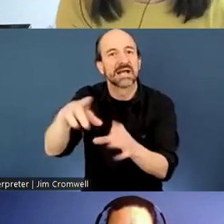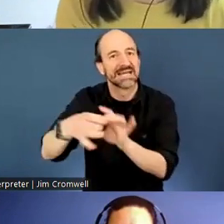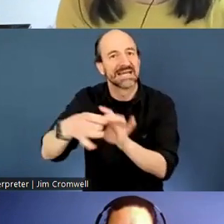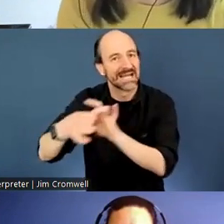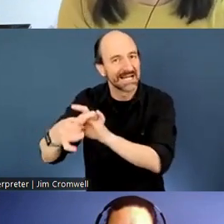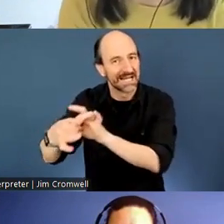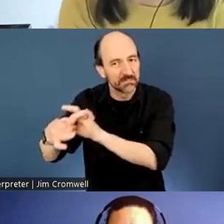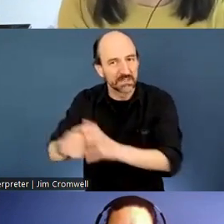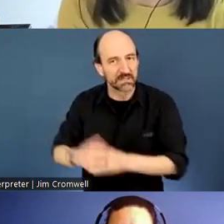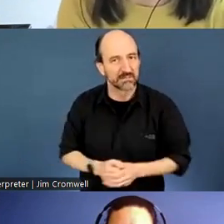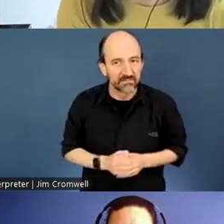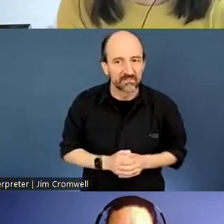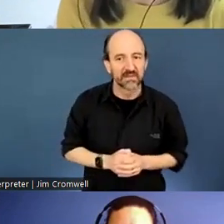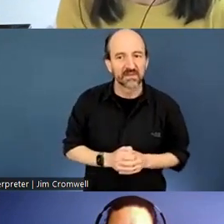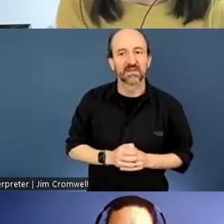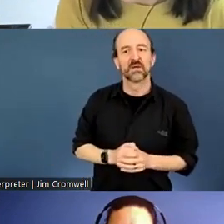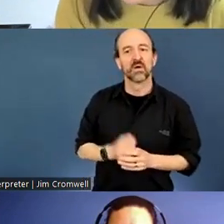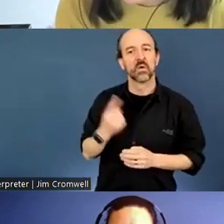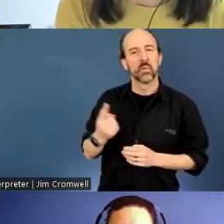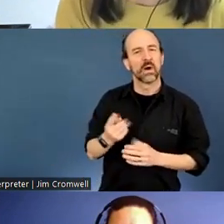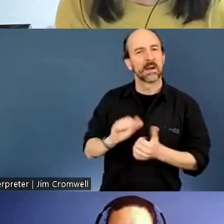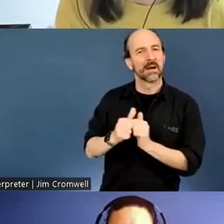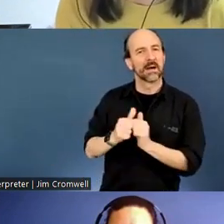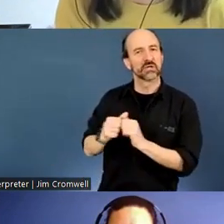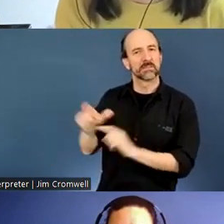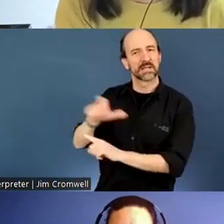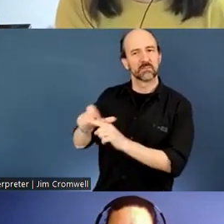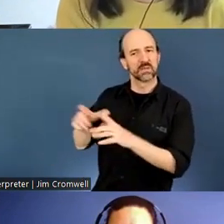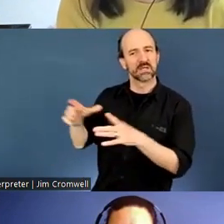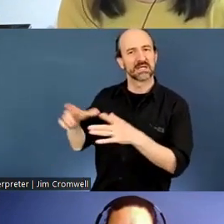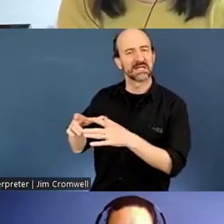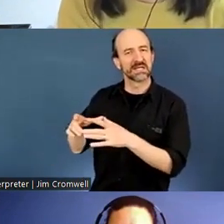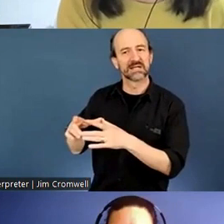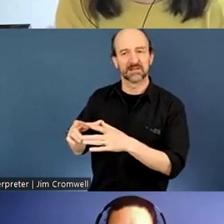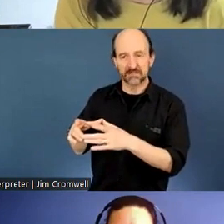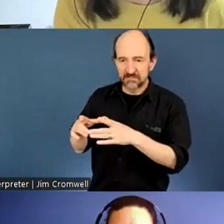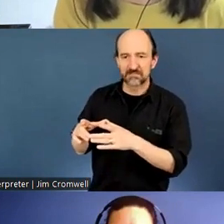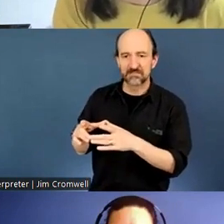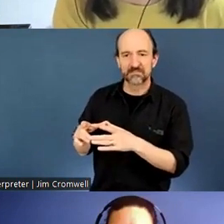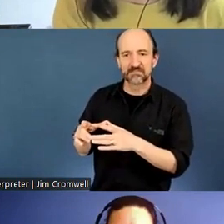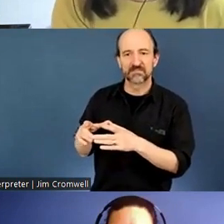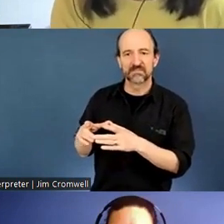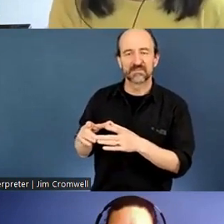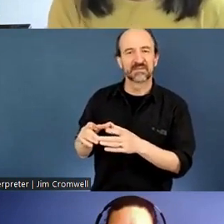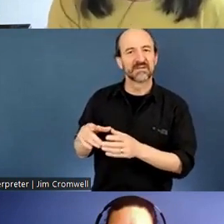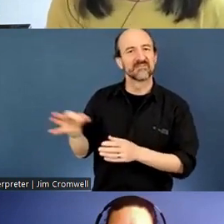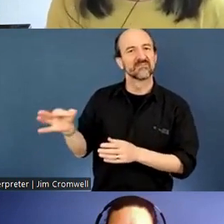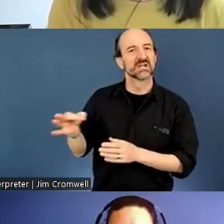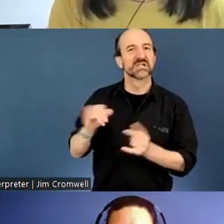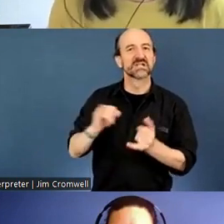communities in the village of Santa Monica. The community members